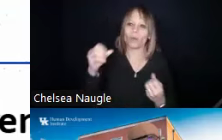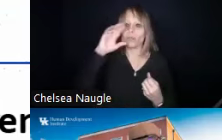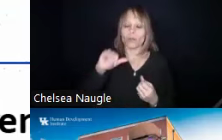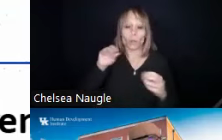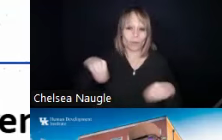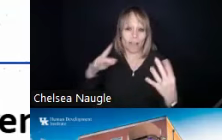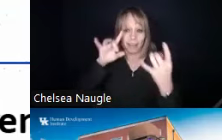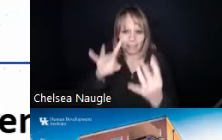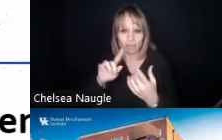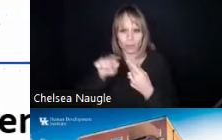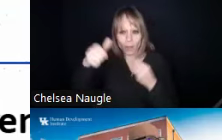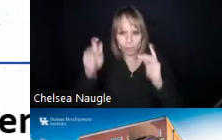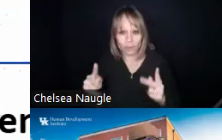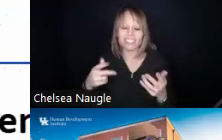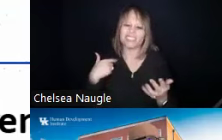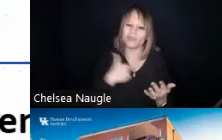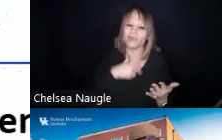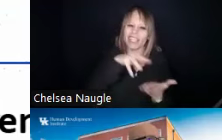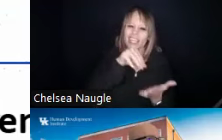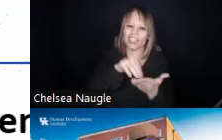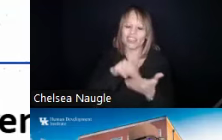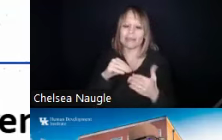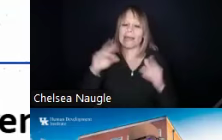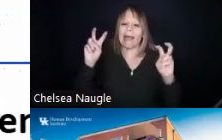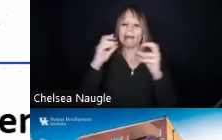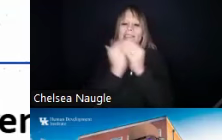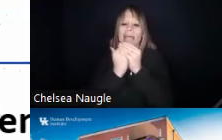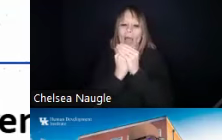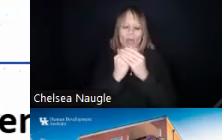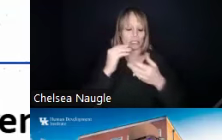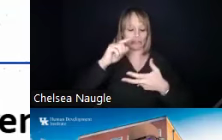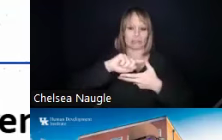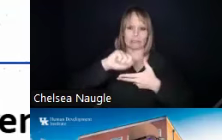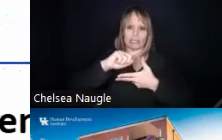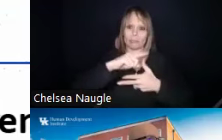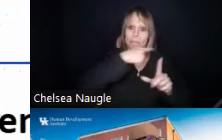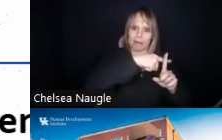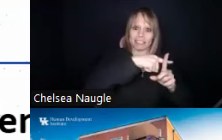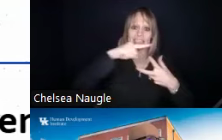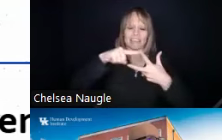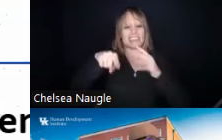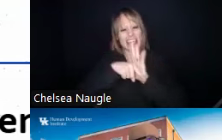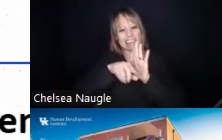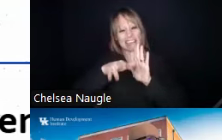all learned, you know, the sandwich effect, right? Say something good, say something critical, say something good. Um, and so you can see that on the